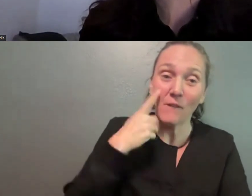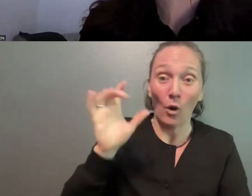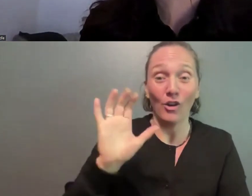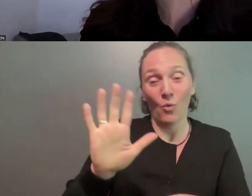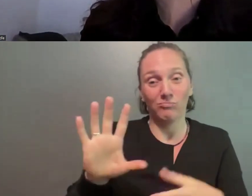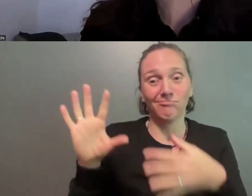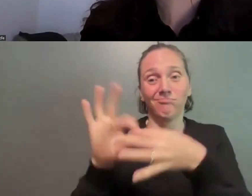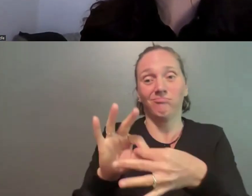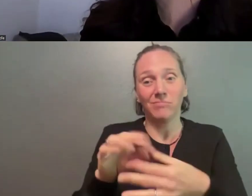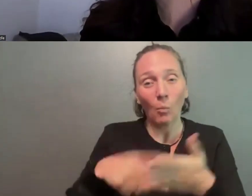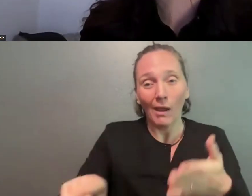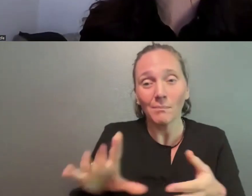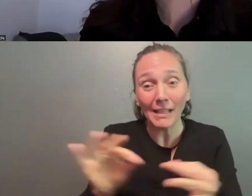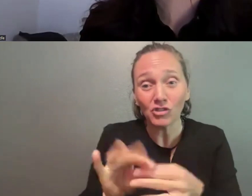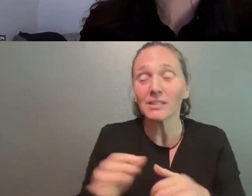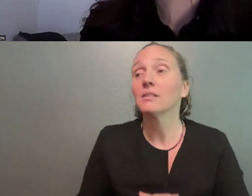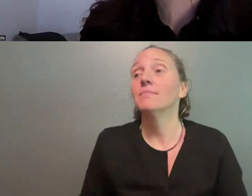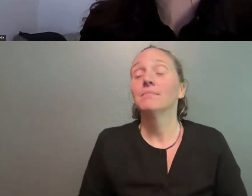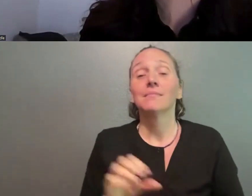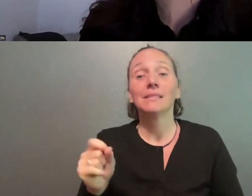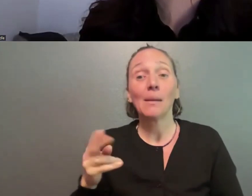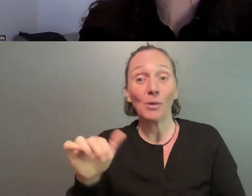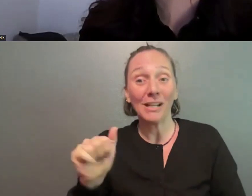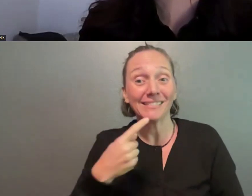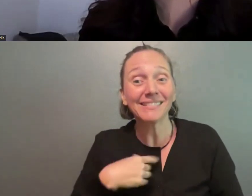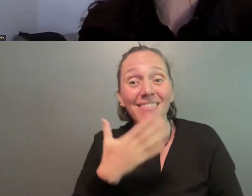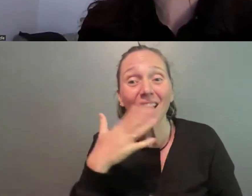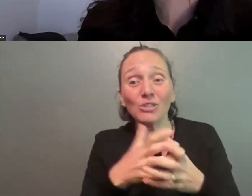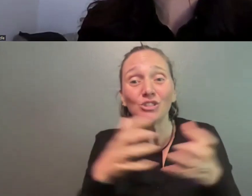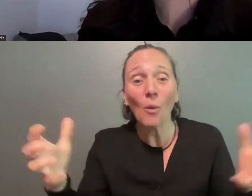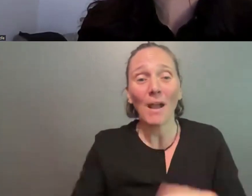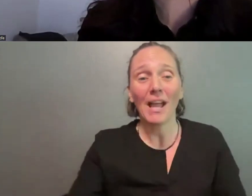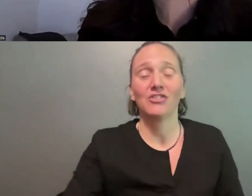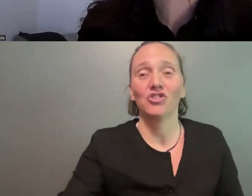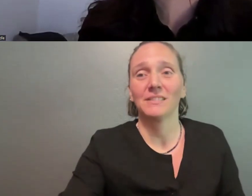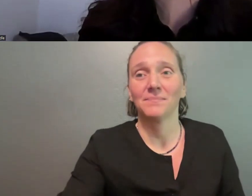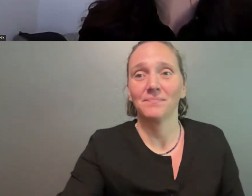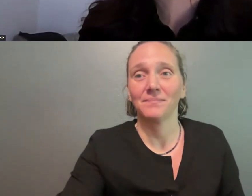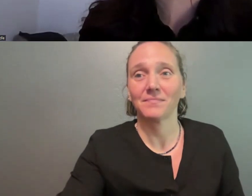Alrighty, well thank you so much. iisaaksiichaa for that question and Annie as well